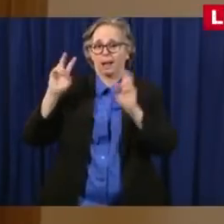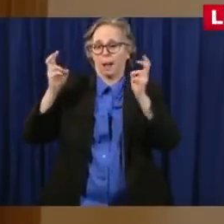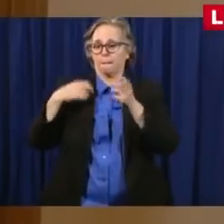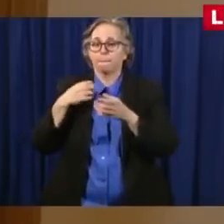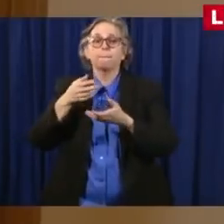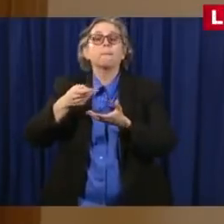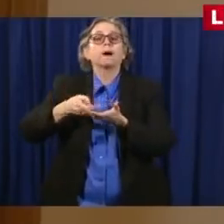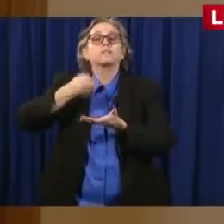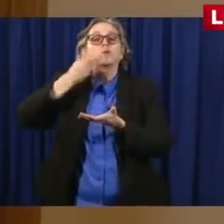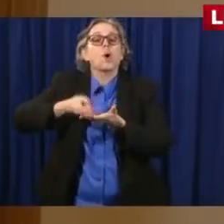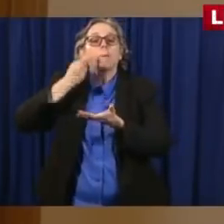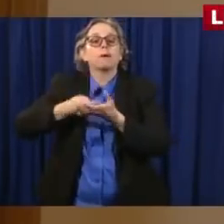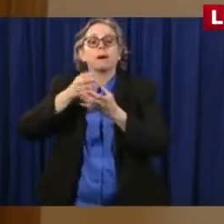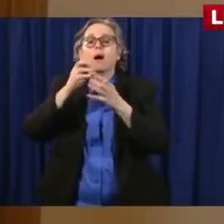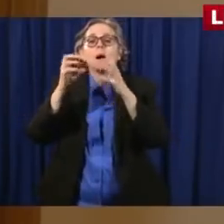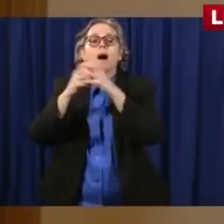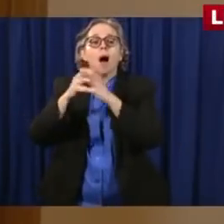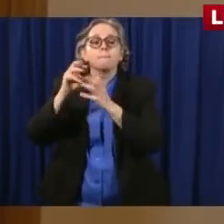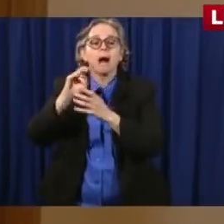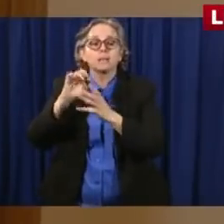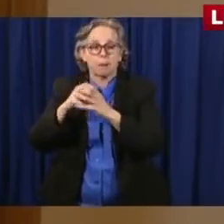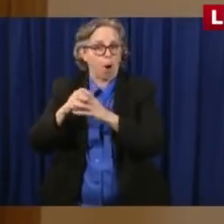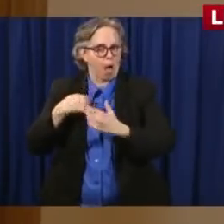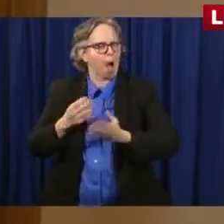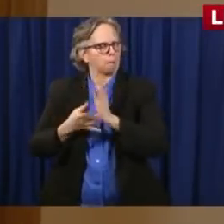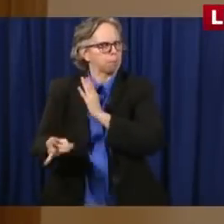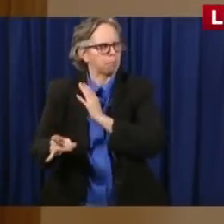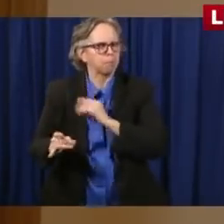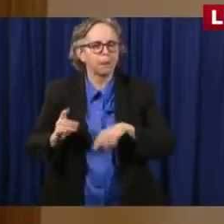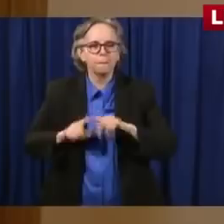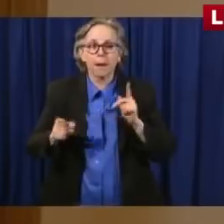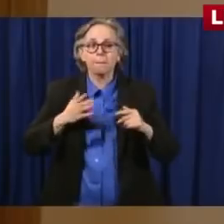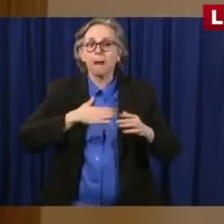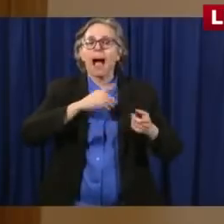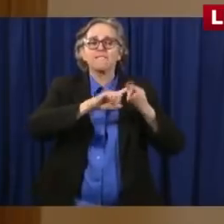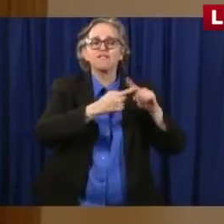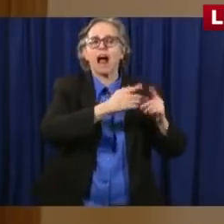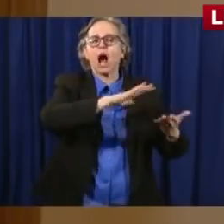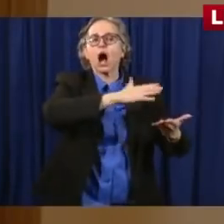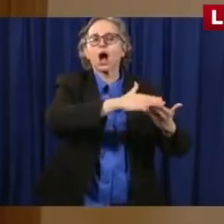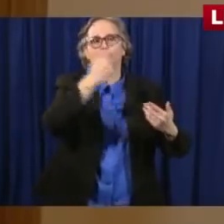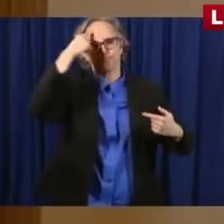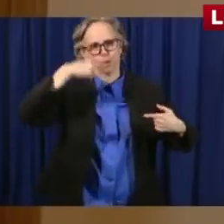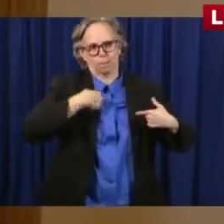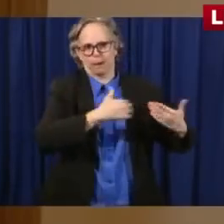MY FRIENDS DROPPED OFF THE FOODS I LOVE AND I LOVE TO COOK.